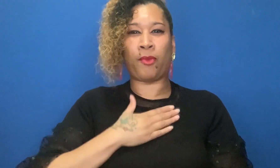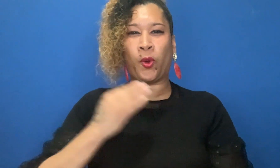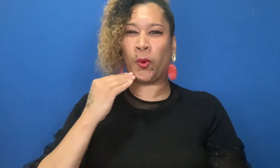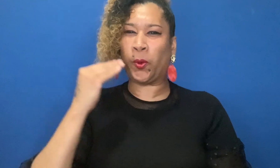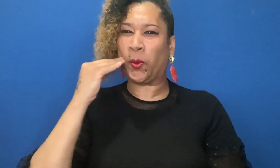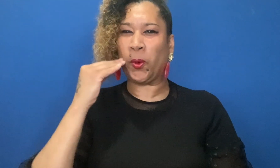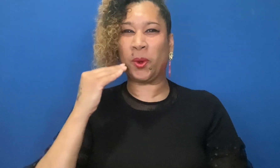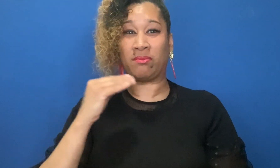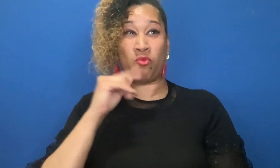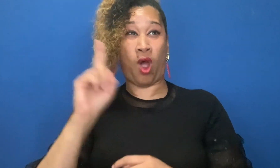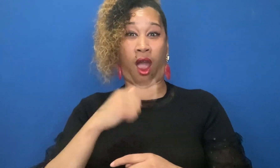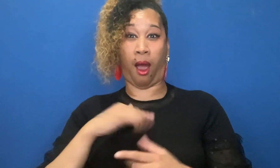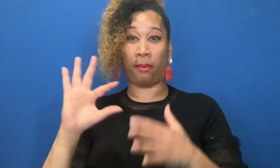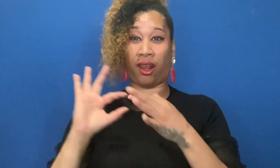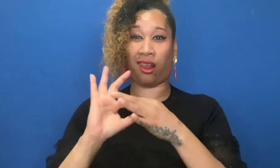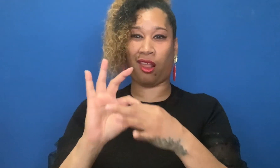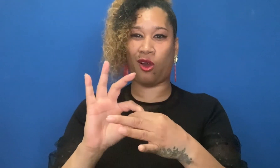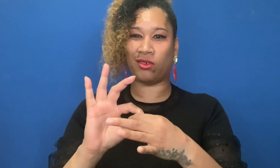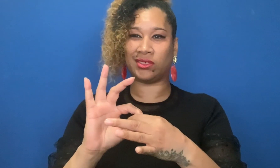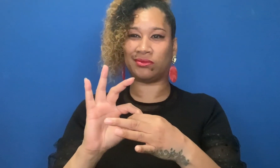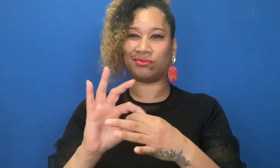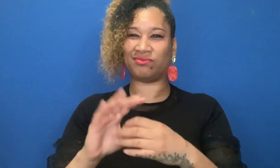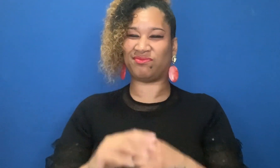I feel like it’s not my home and not where I belong.